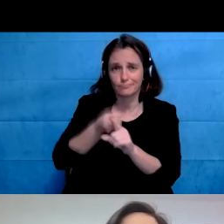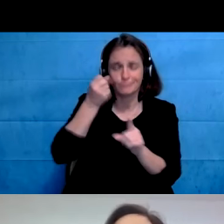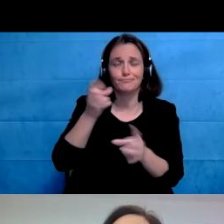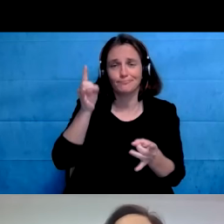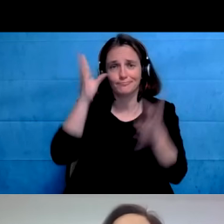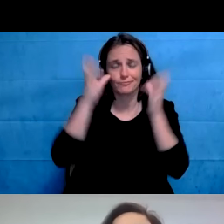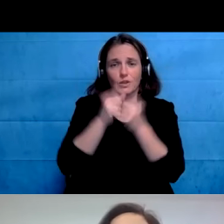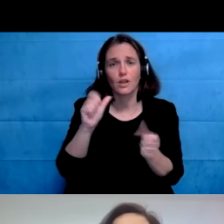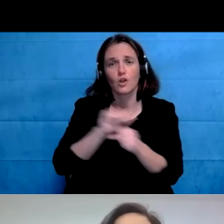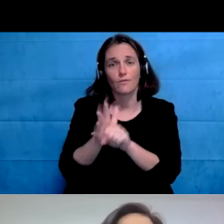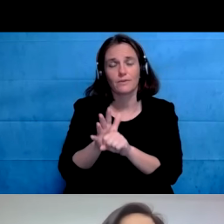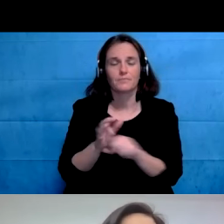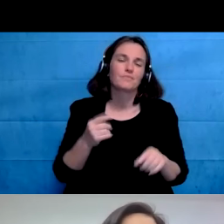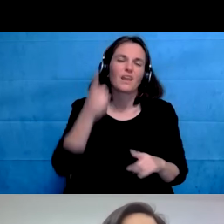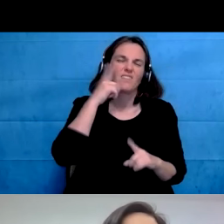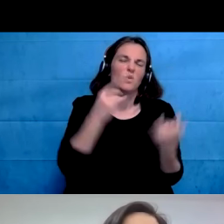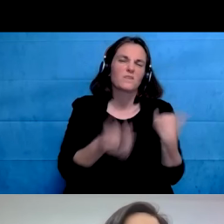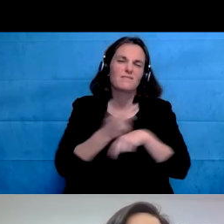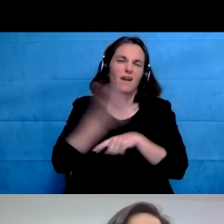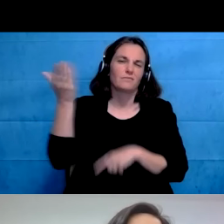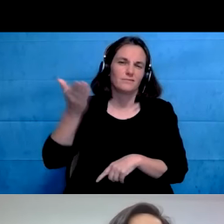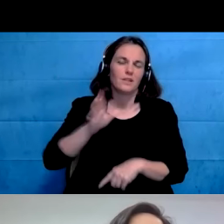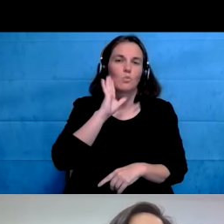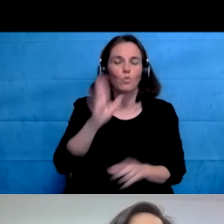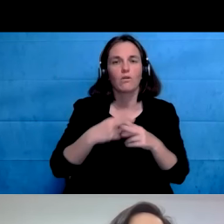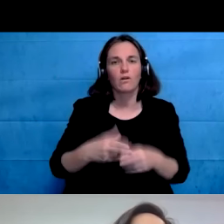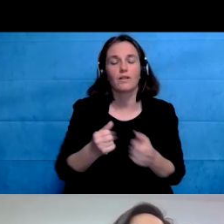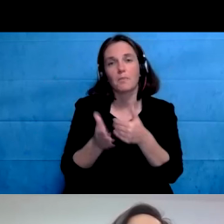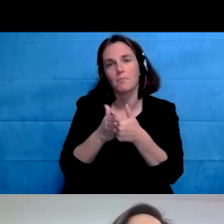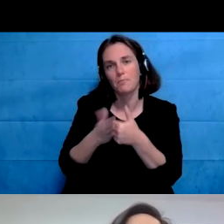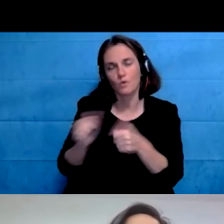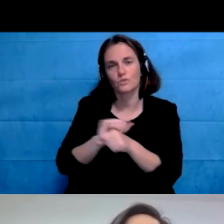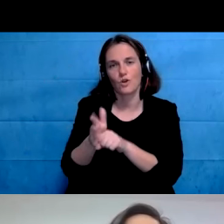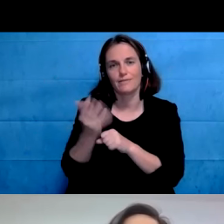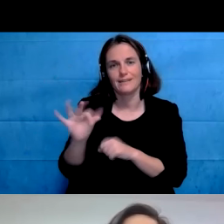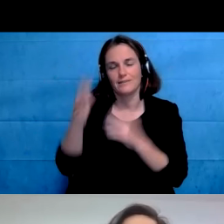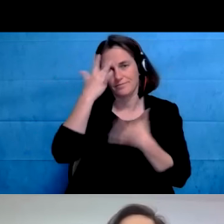we're gonna be calling it Post COVID-19 Syndrome. It's the persistence of clinical symptoms